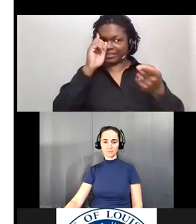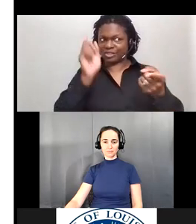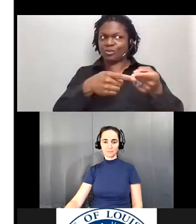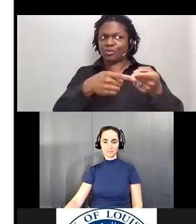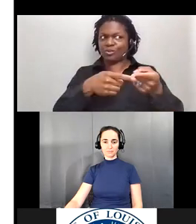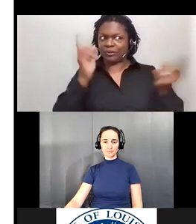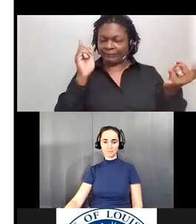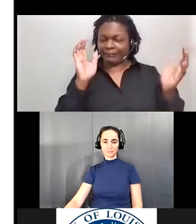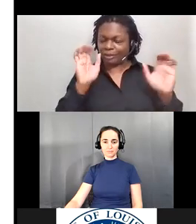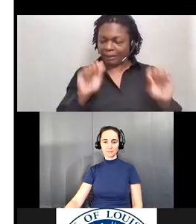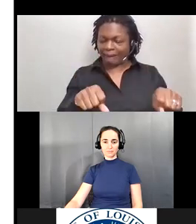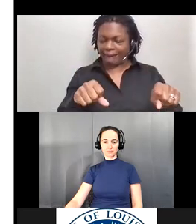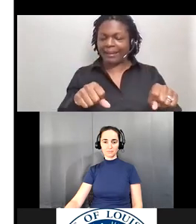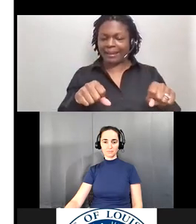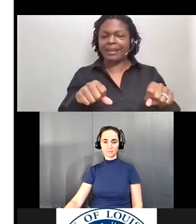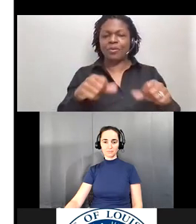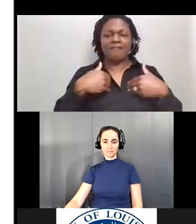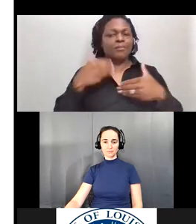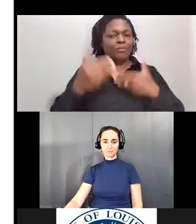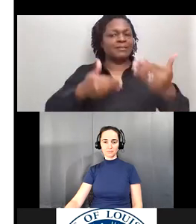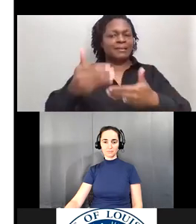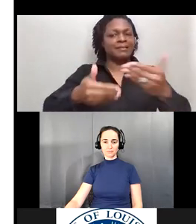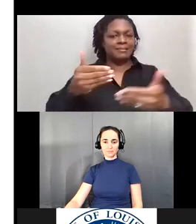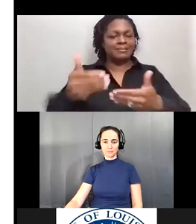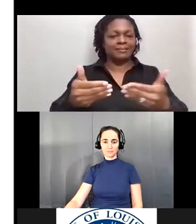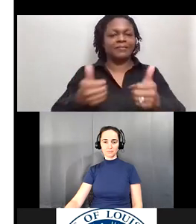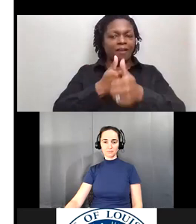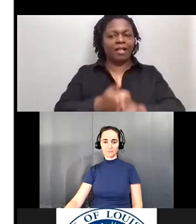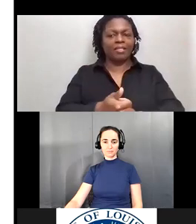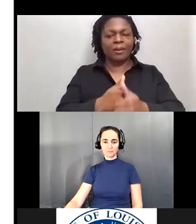we encourage our self advocates, we encourage this who we work with and then the caregivers